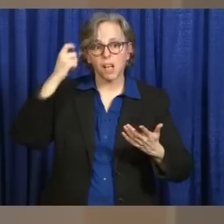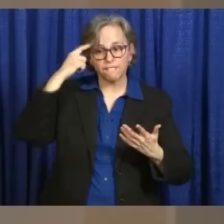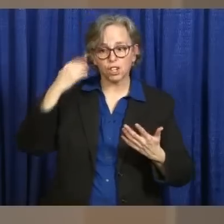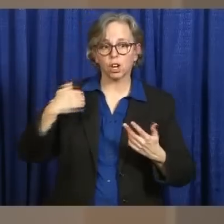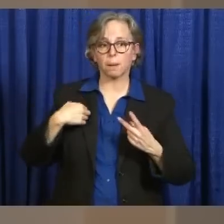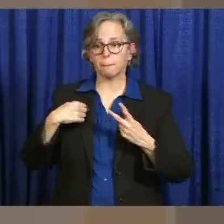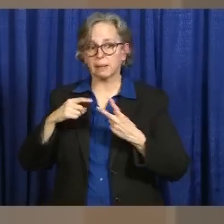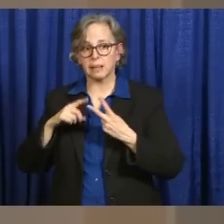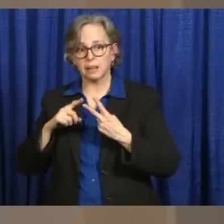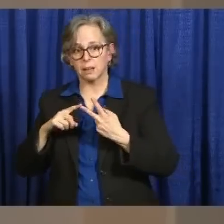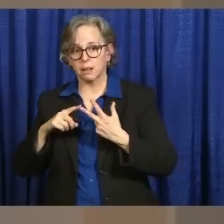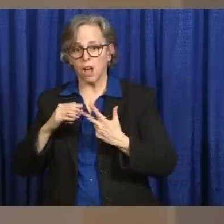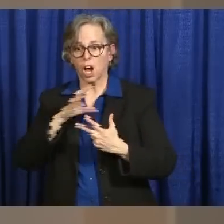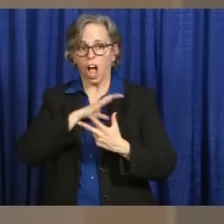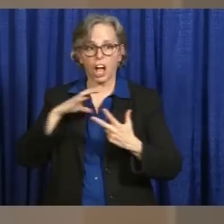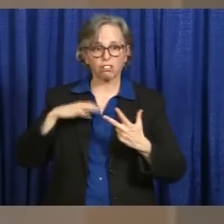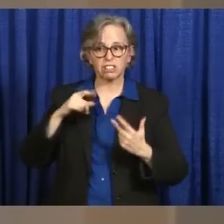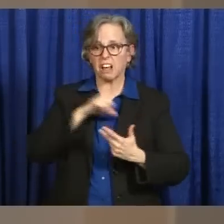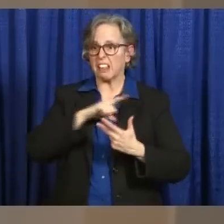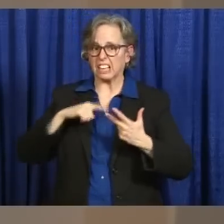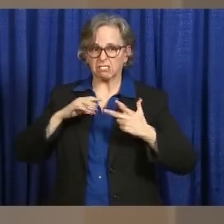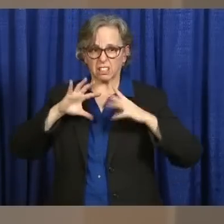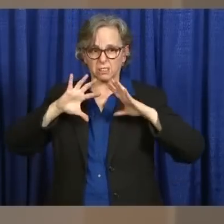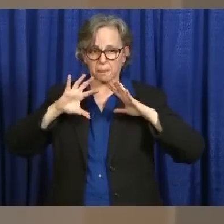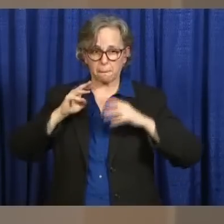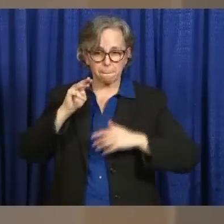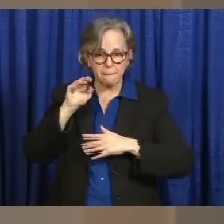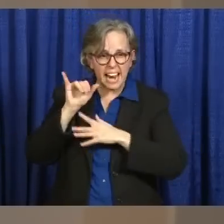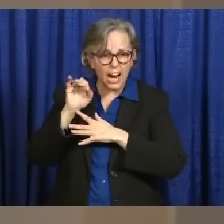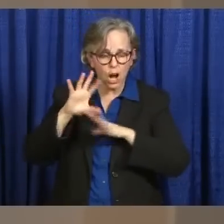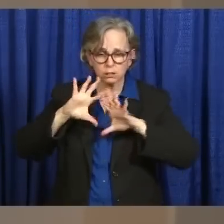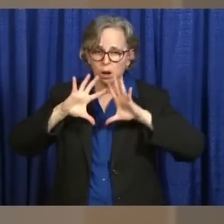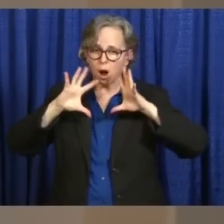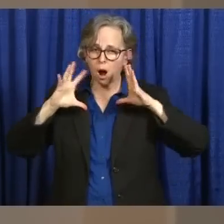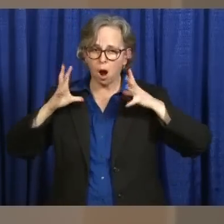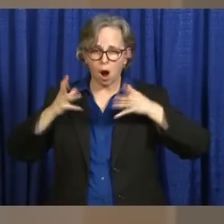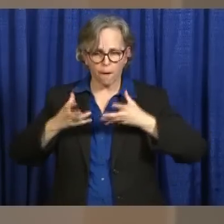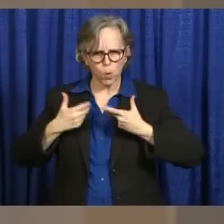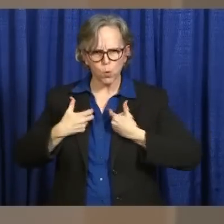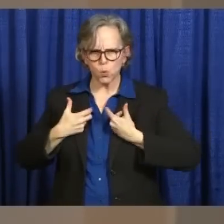I WAS VERY CLEAR TO THEM THAT THE GOVERNOR AND I ARE MEMBERS